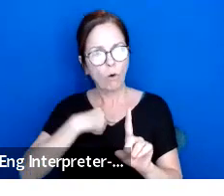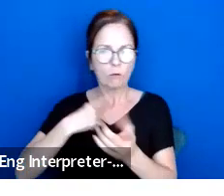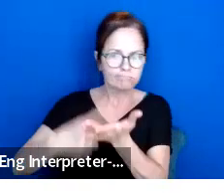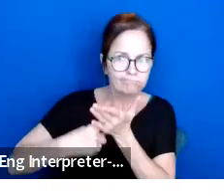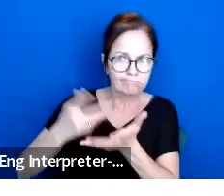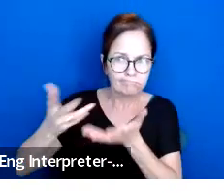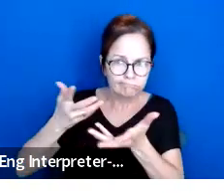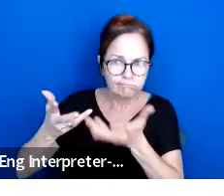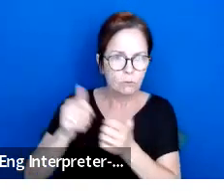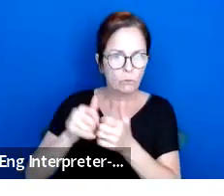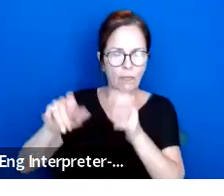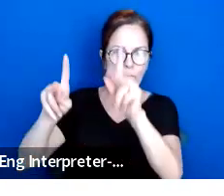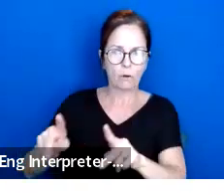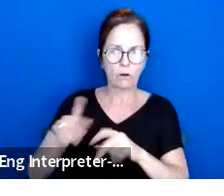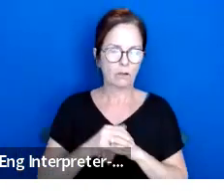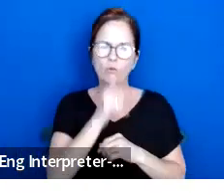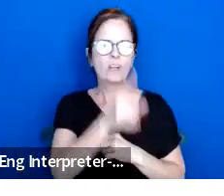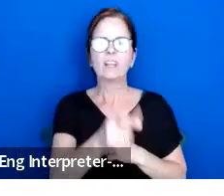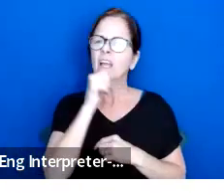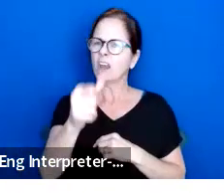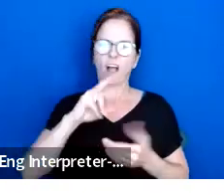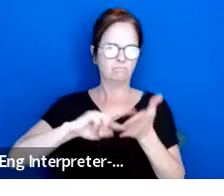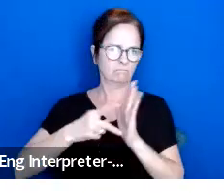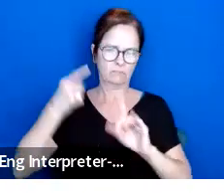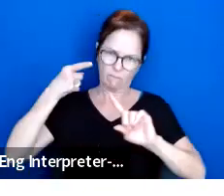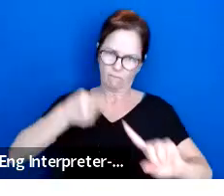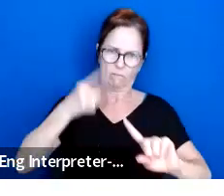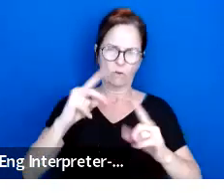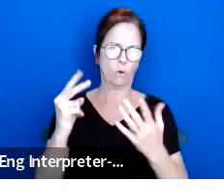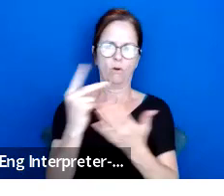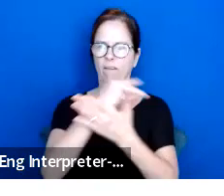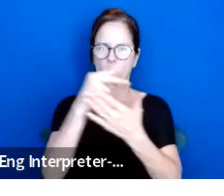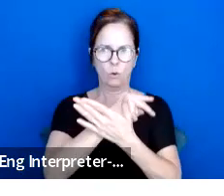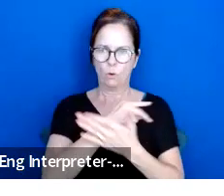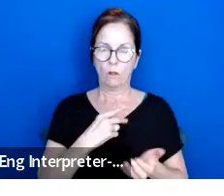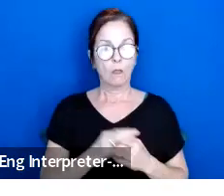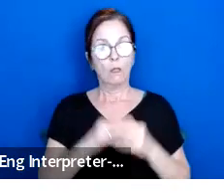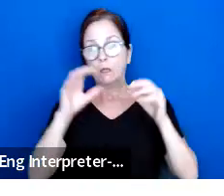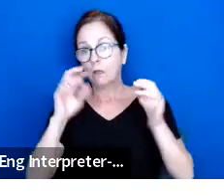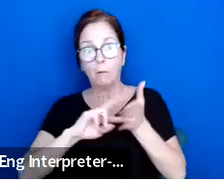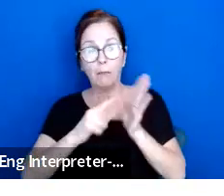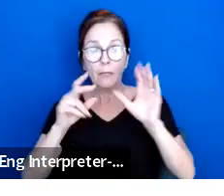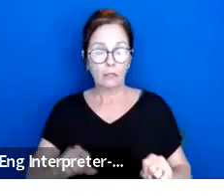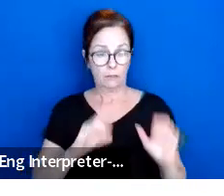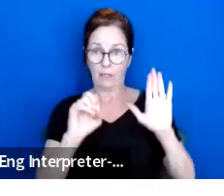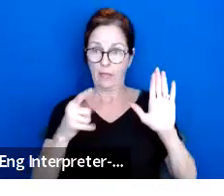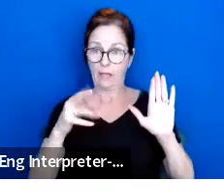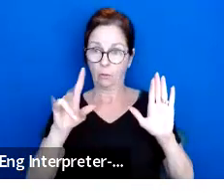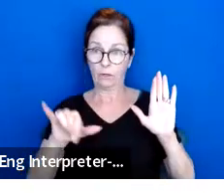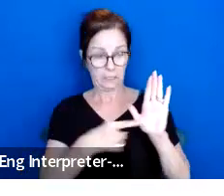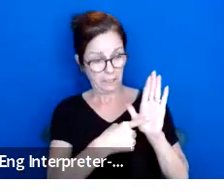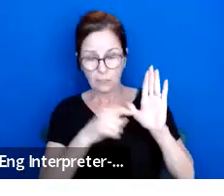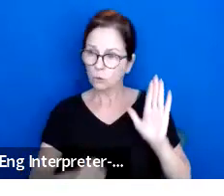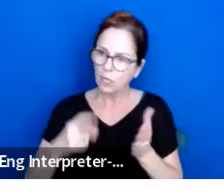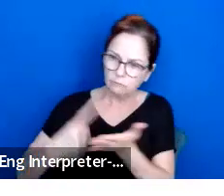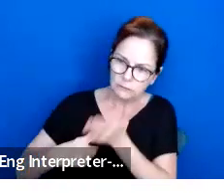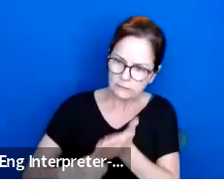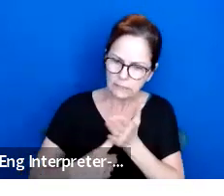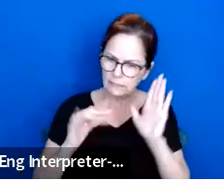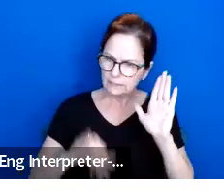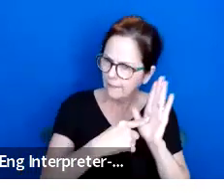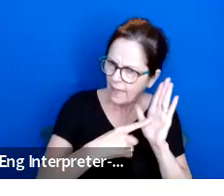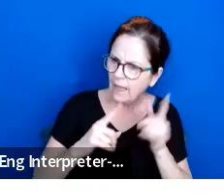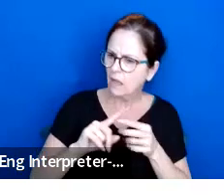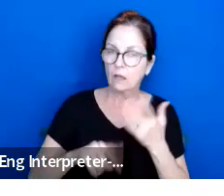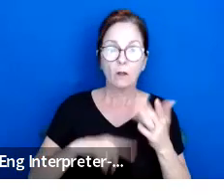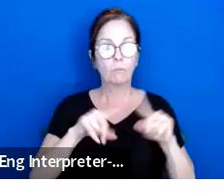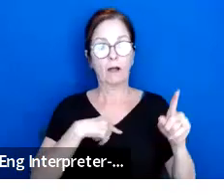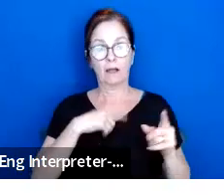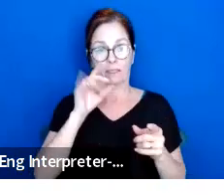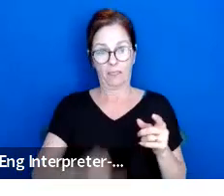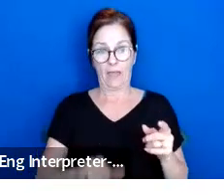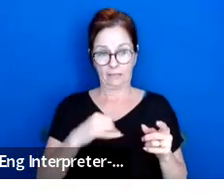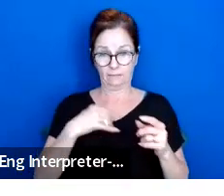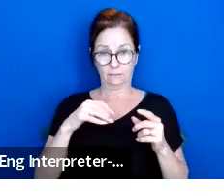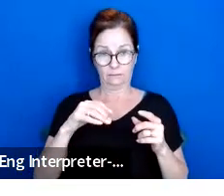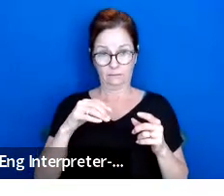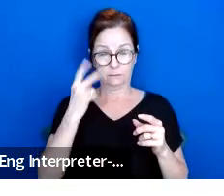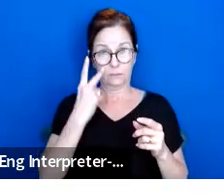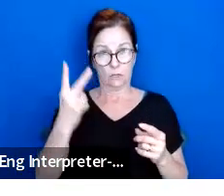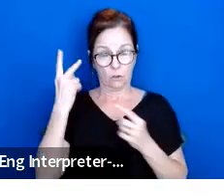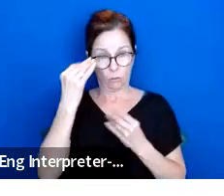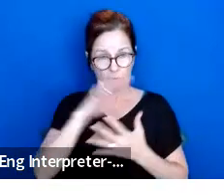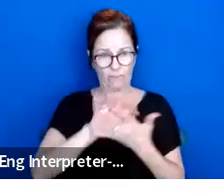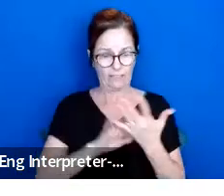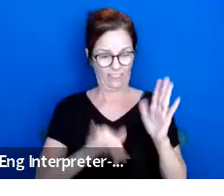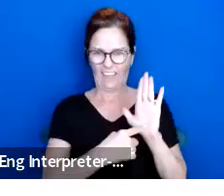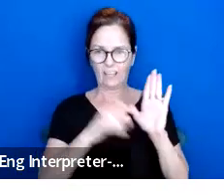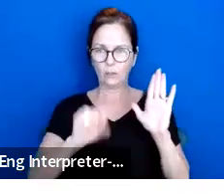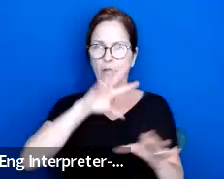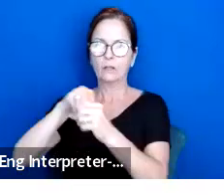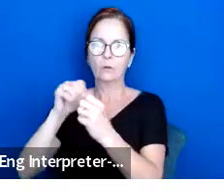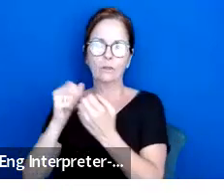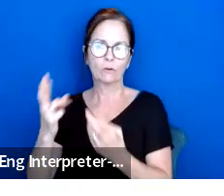So. You can discuss things. That are in it with the person. But you can't put anything from that reflection into the recommendations area or mark them down.